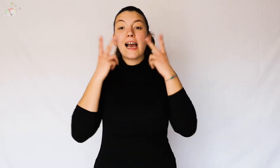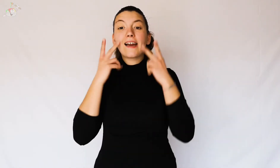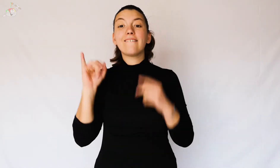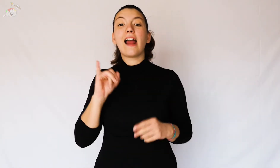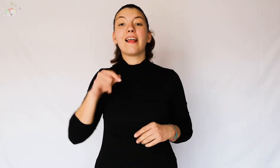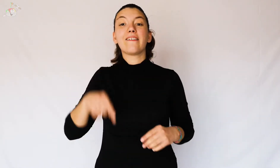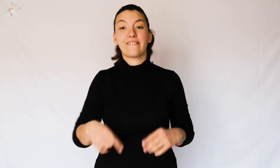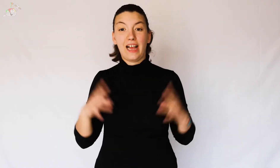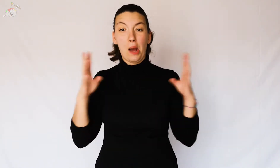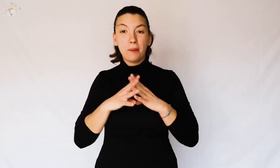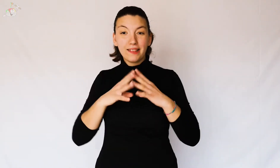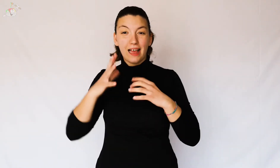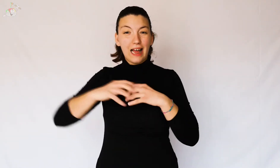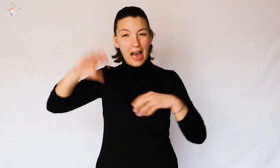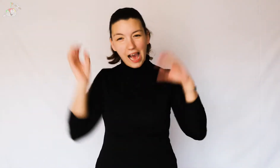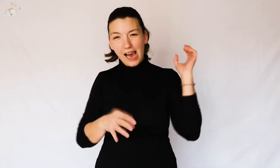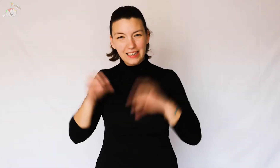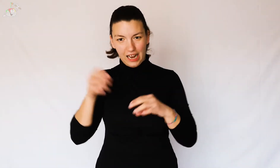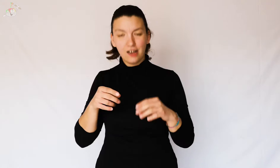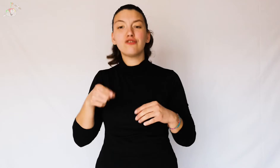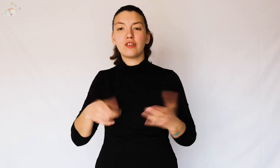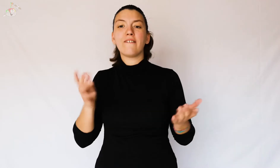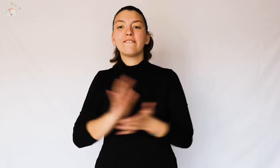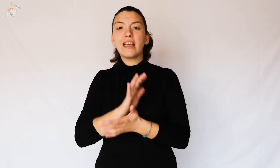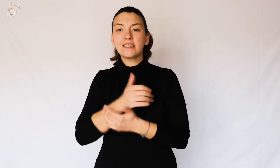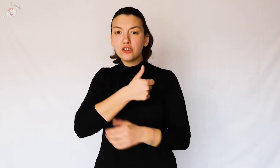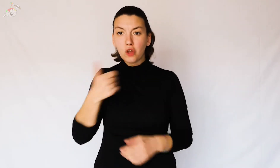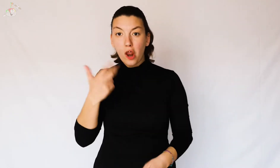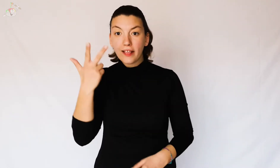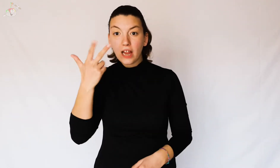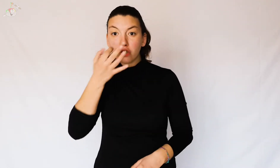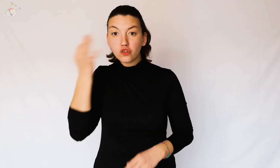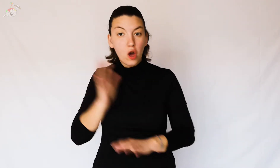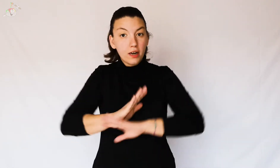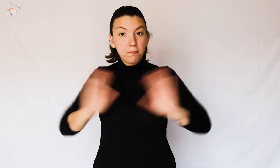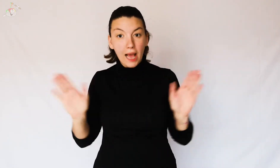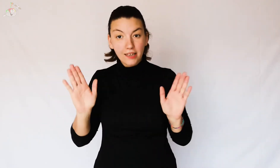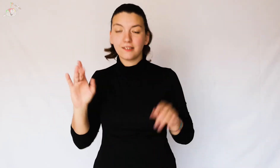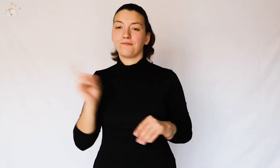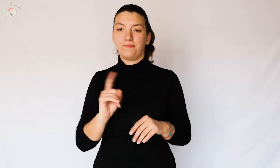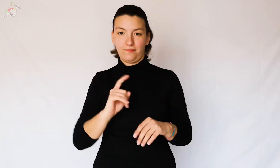In the Carnival of Ivrea the feast of the battle of the oranges does not last only 3 days.